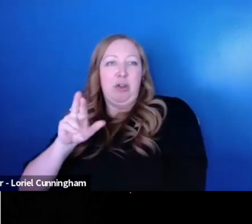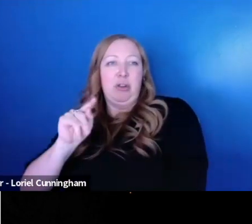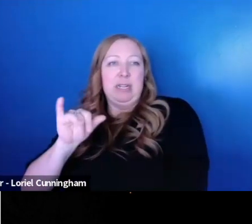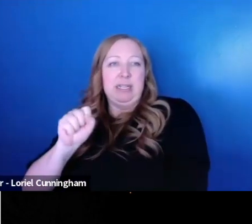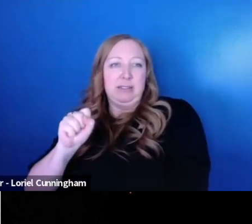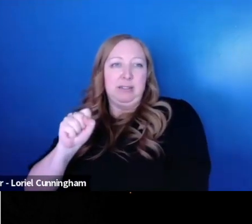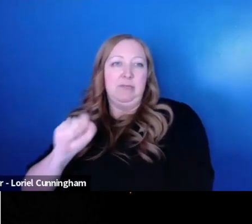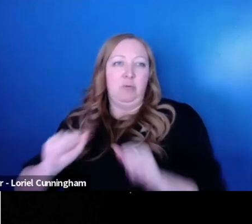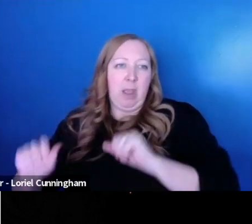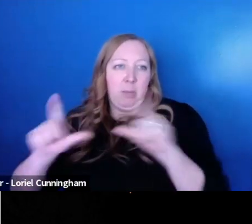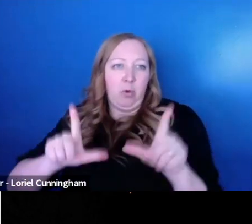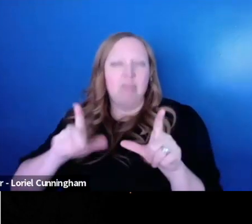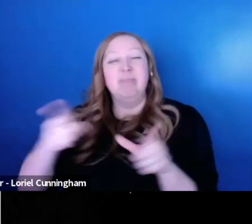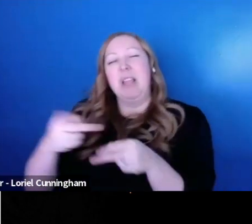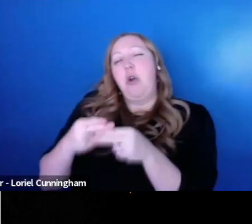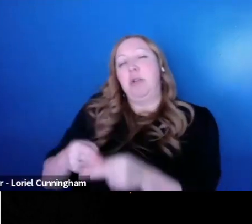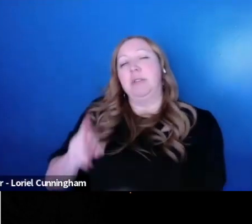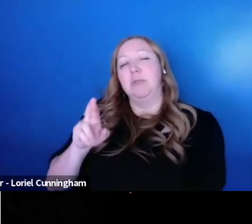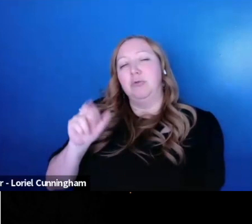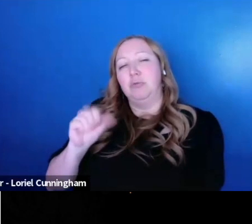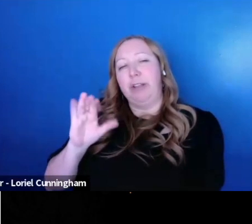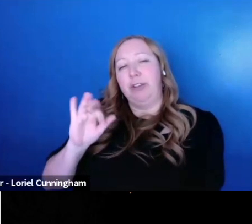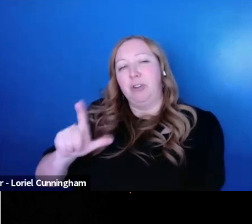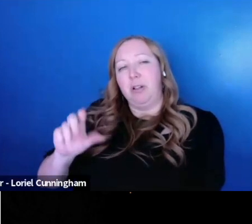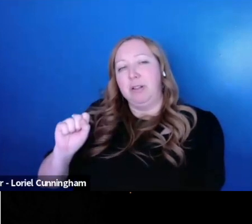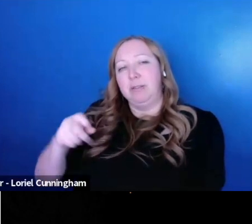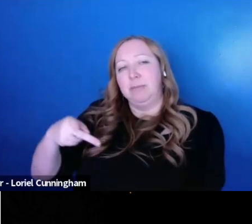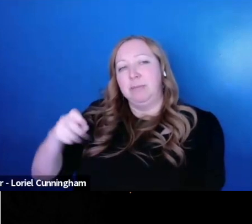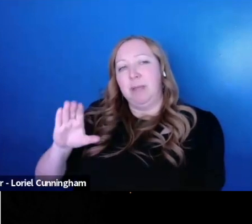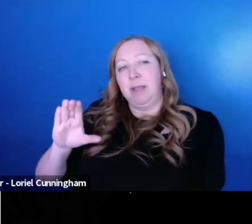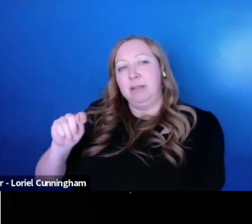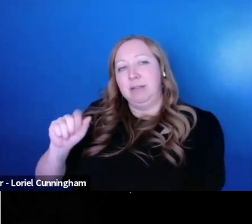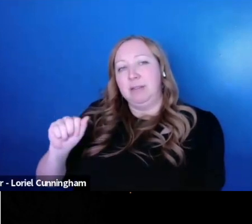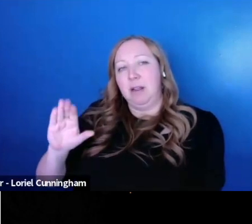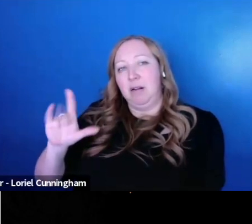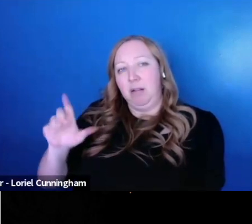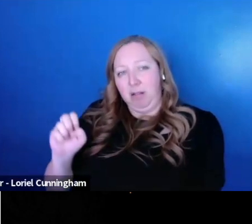looking back at the summer of 2020, what he calls the health disparities archive, and he kind of calls out the function